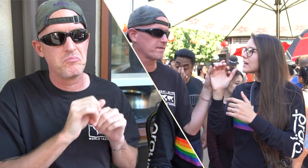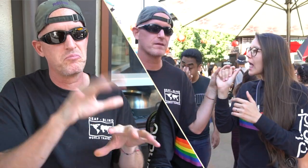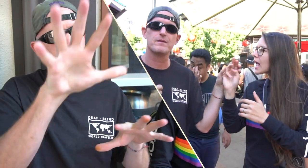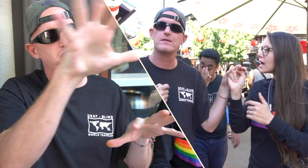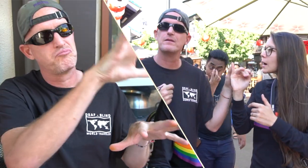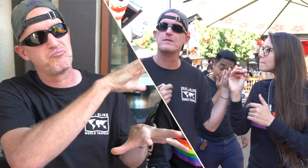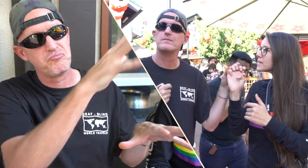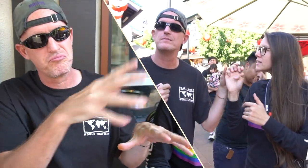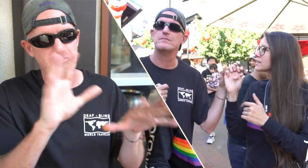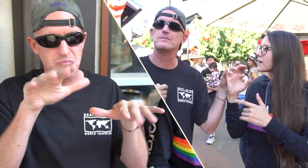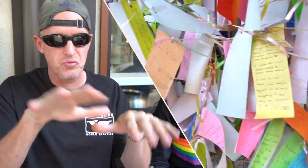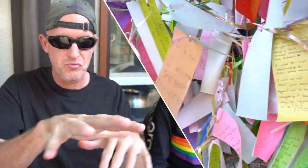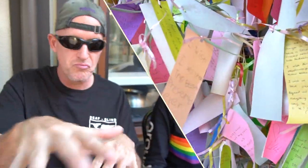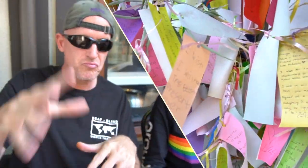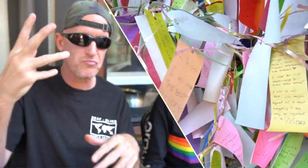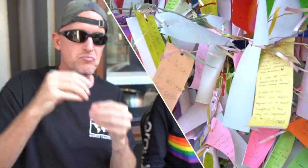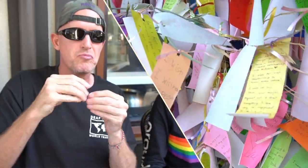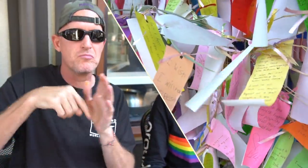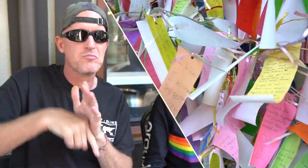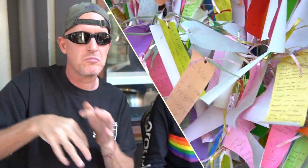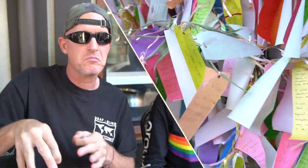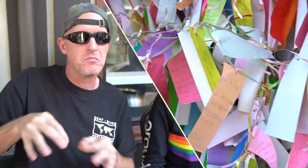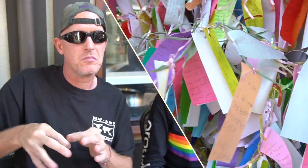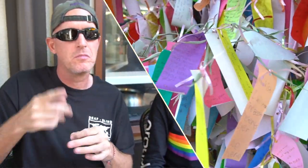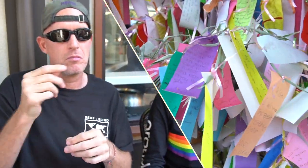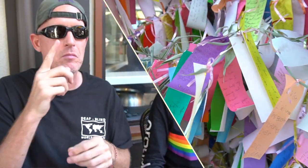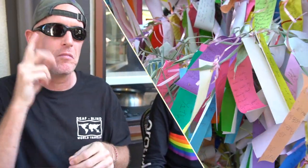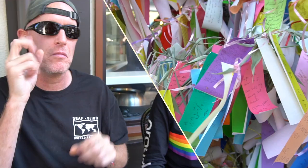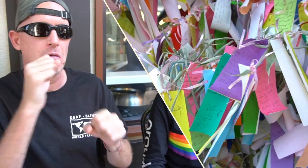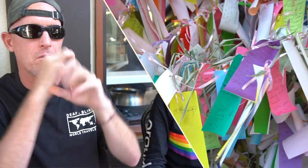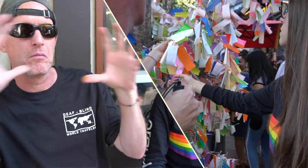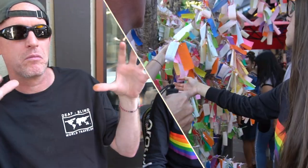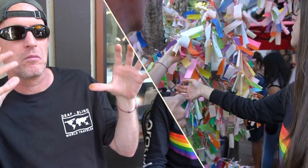such as the mountain, the beautiful river, etc. a very detailed interpretation. then then they can visualized it